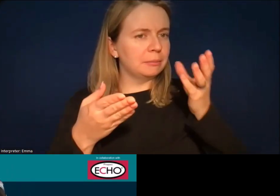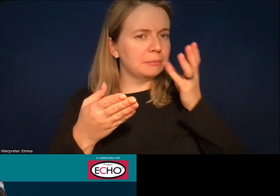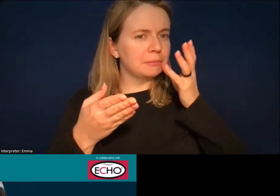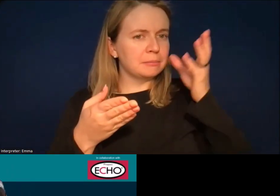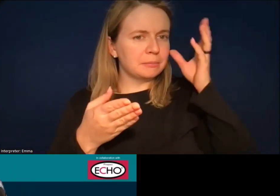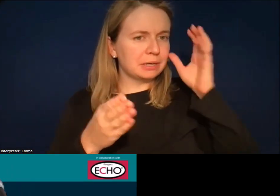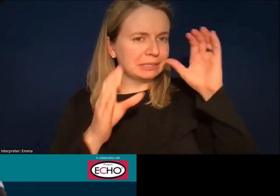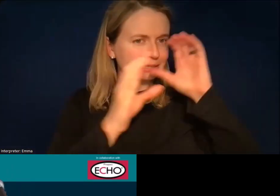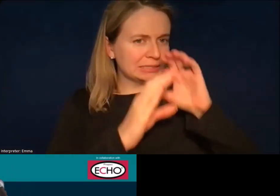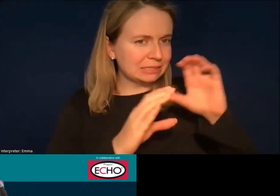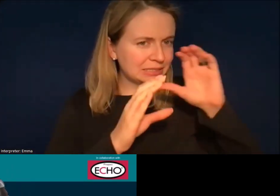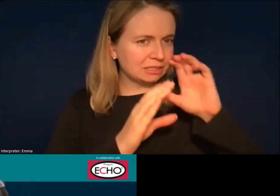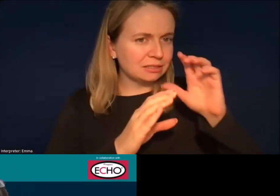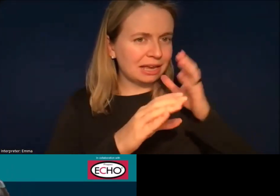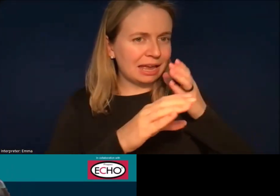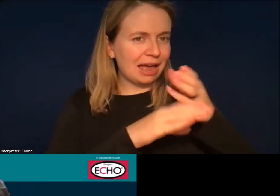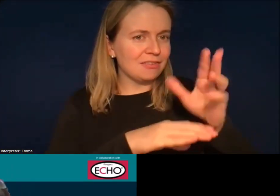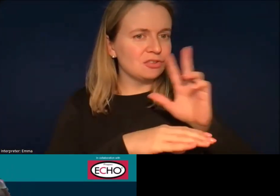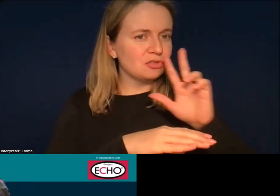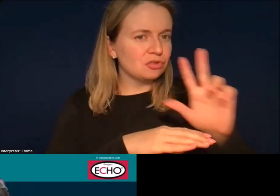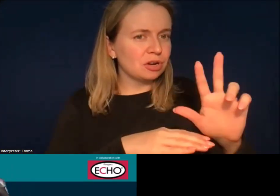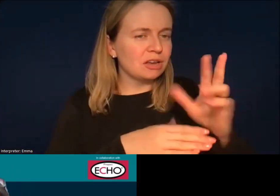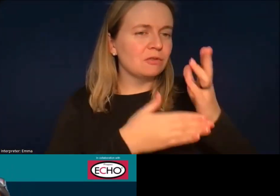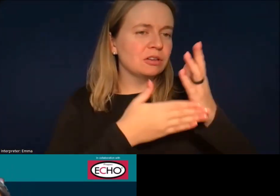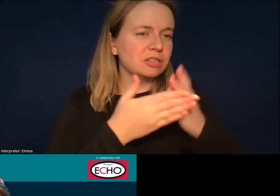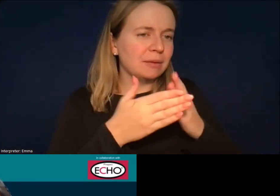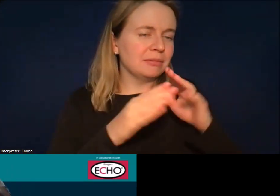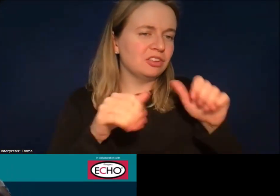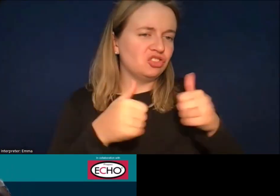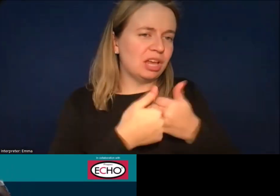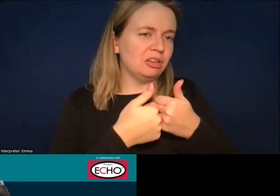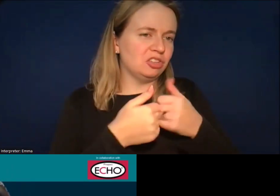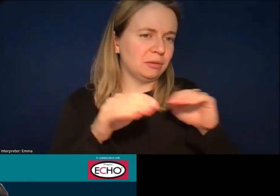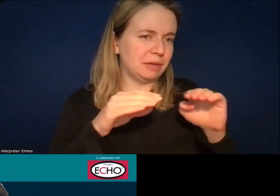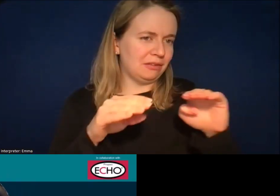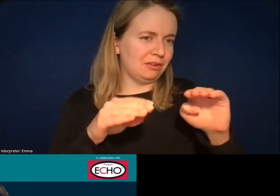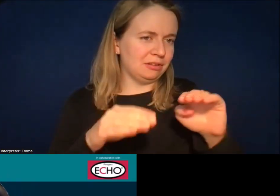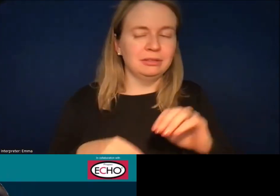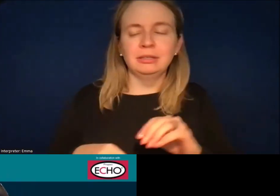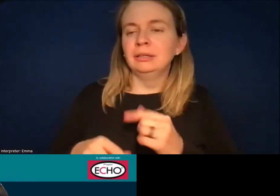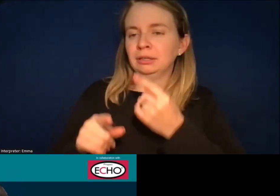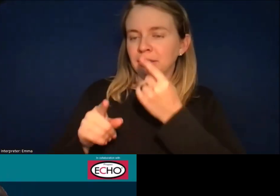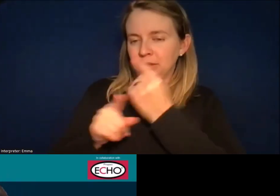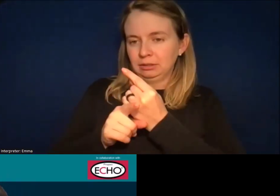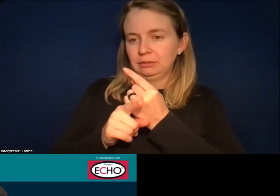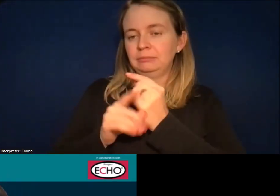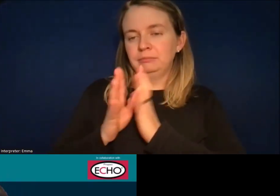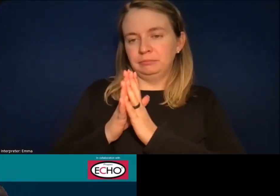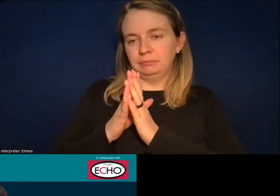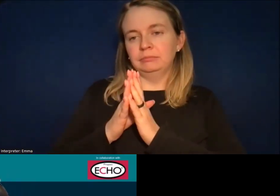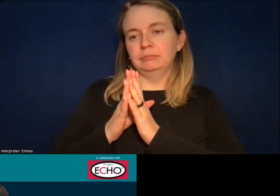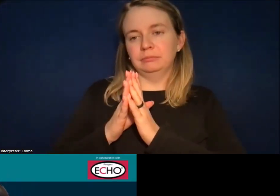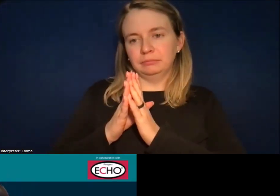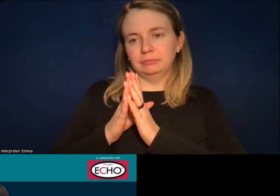three for some of the challenging behaviors? Ashley Stuart: Yeah, so I think in that situation where you have